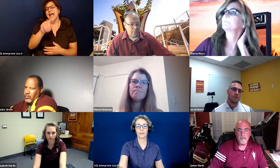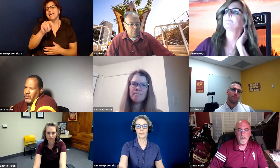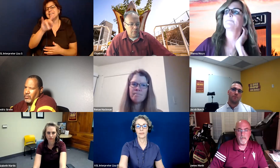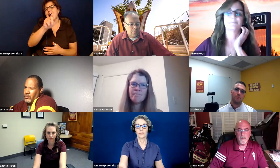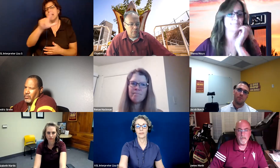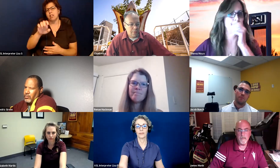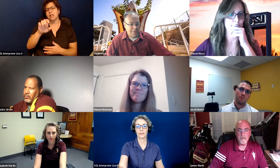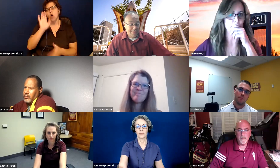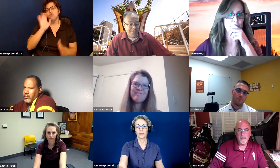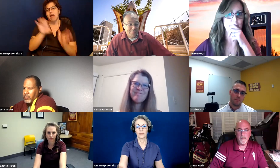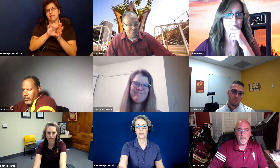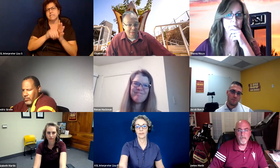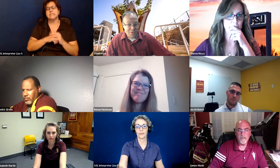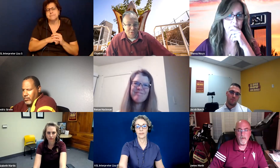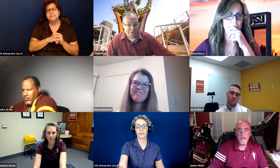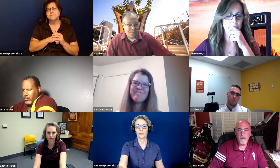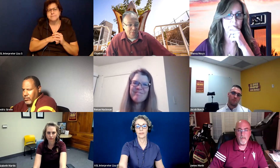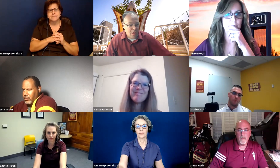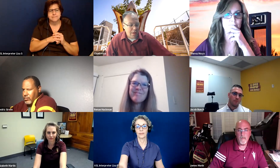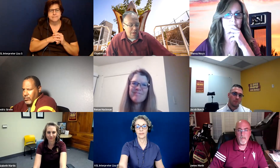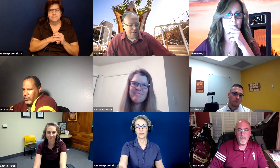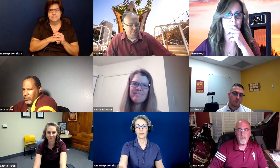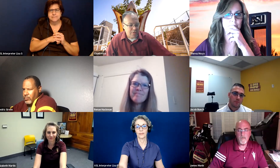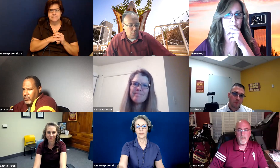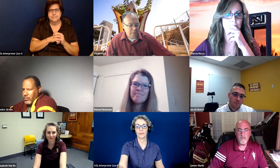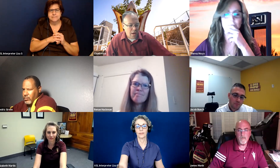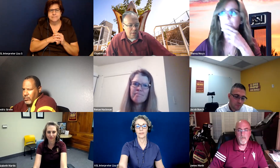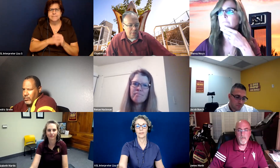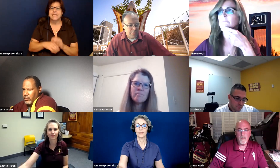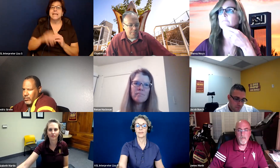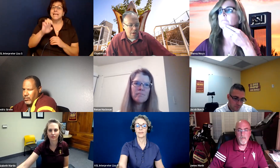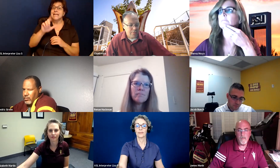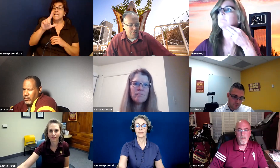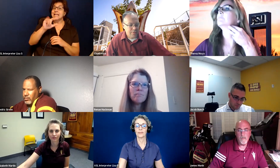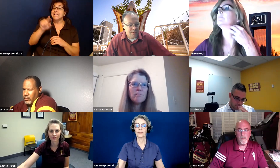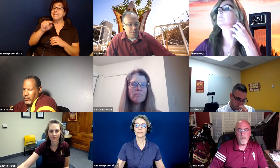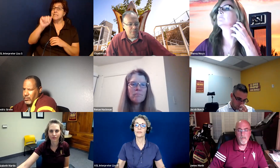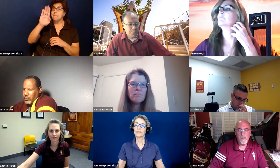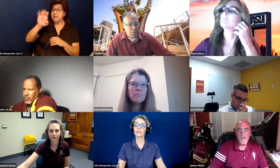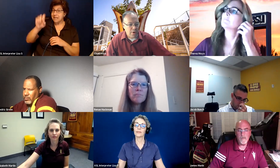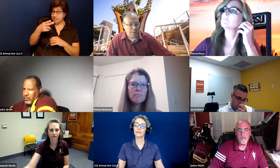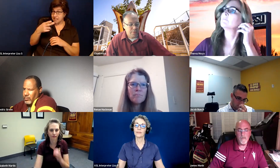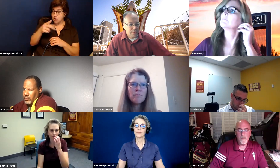So. Thank you Jacob. Elizabeth, do you want to talk a little bit about some of the programs